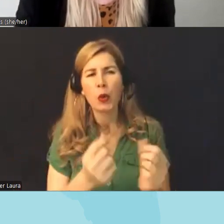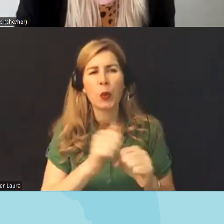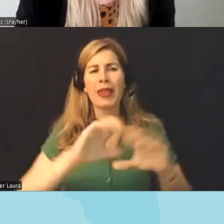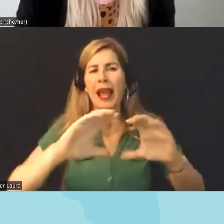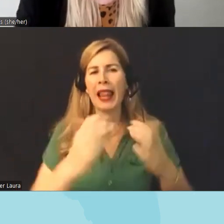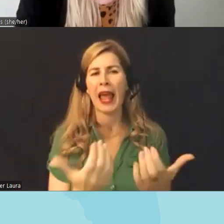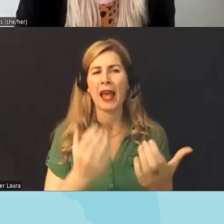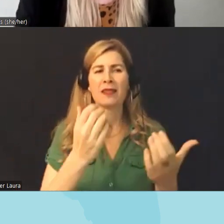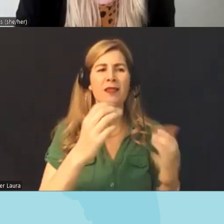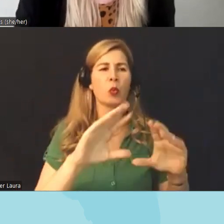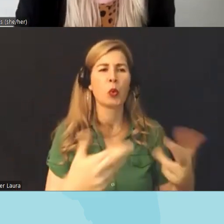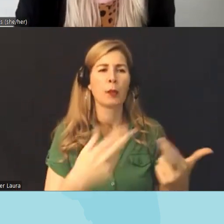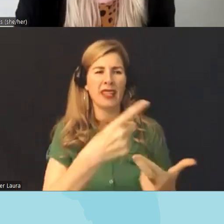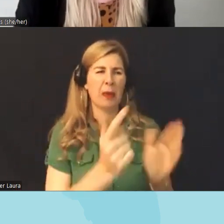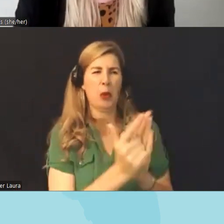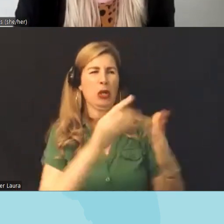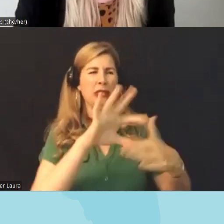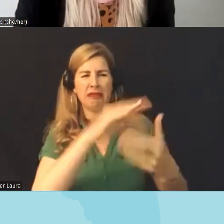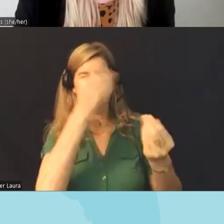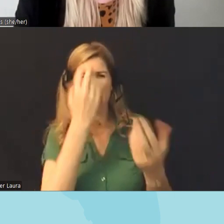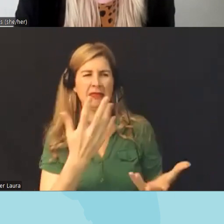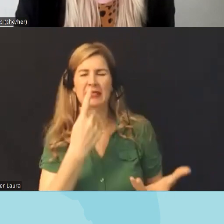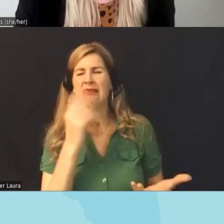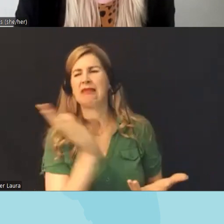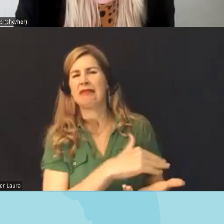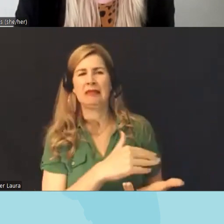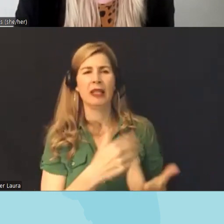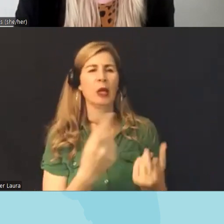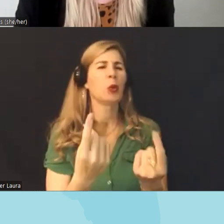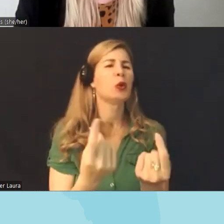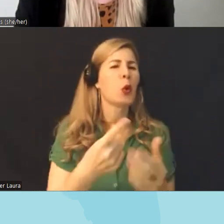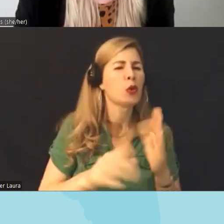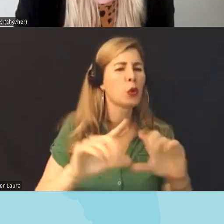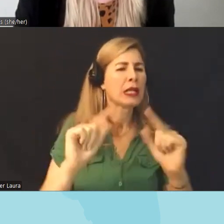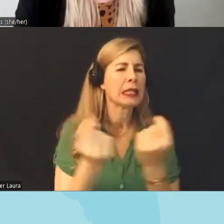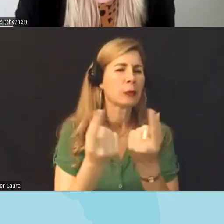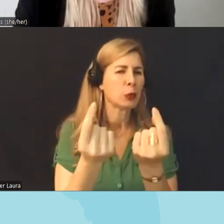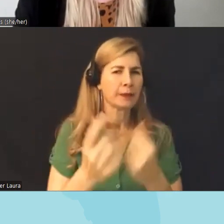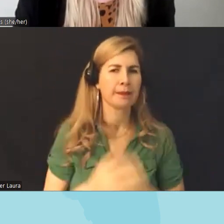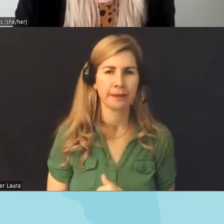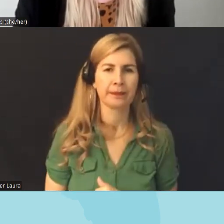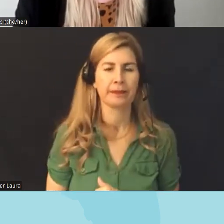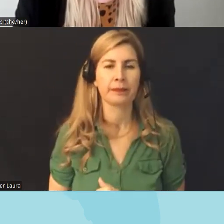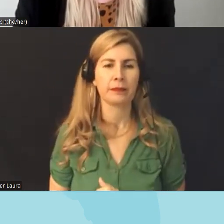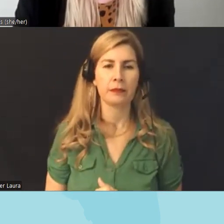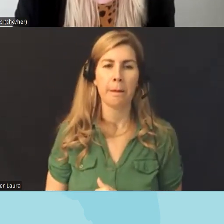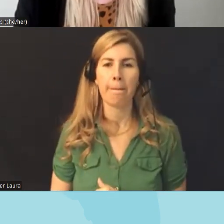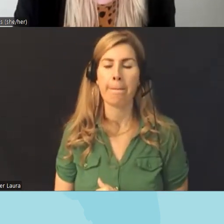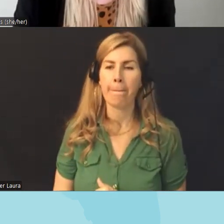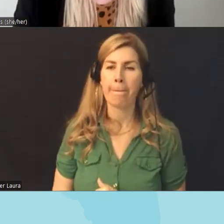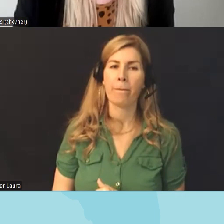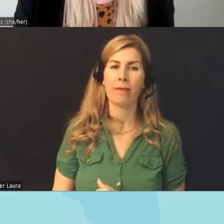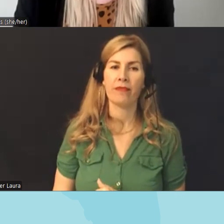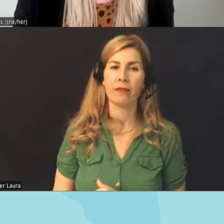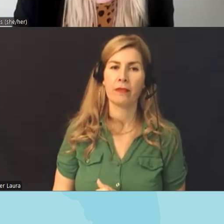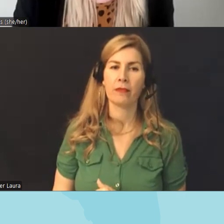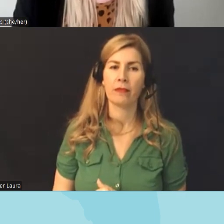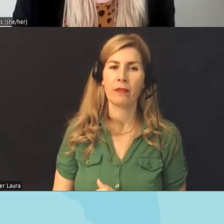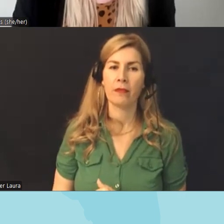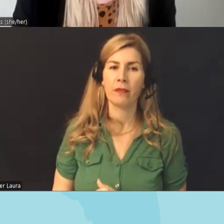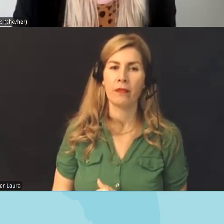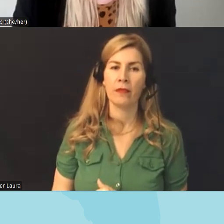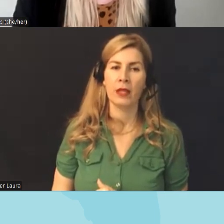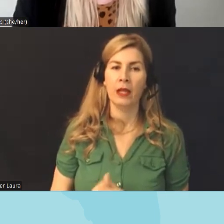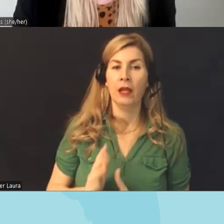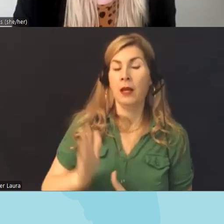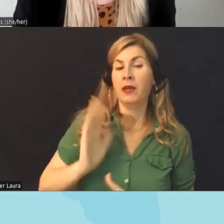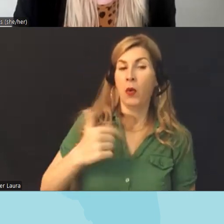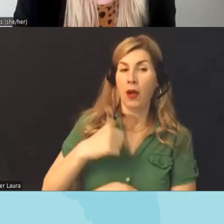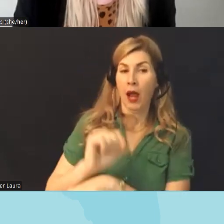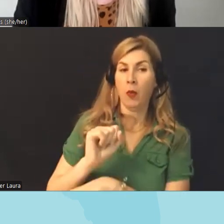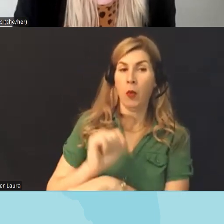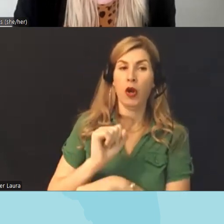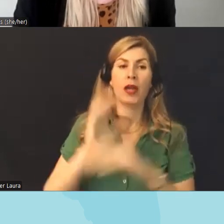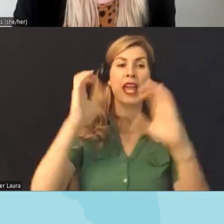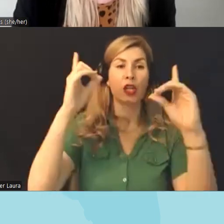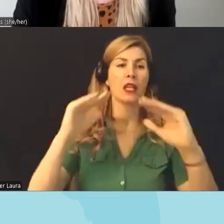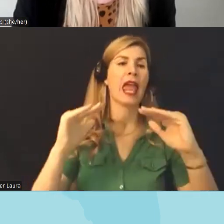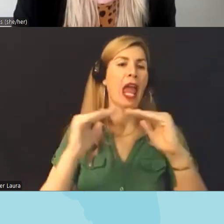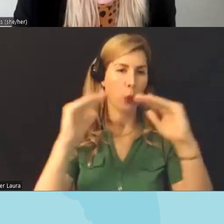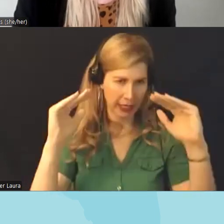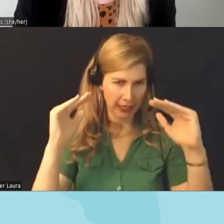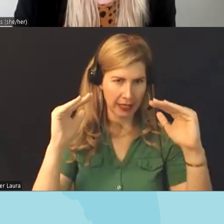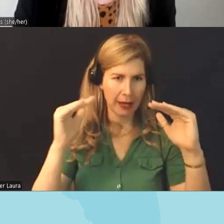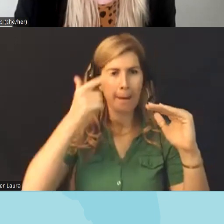on so we begun uh our our work in education equity in trying to attack the disparities